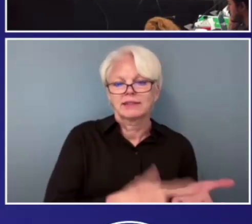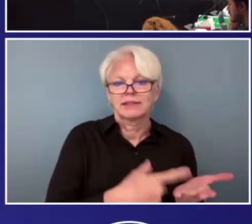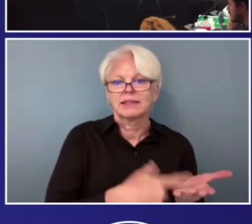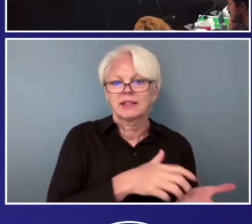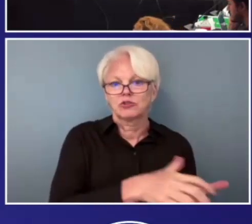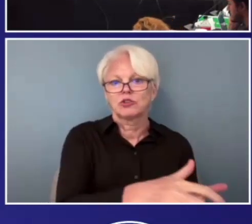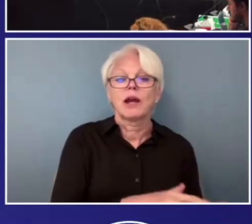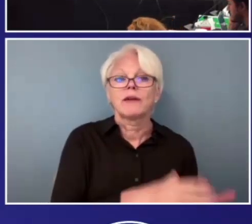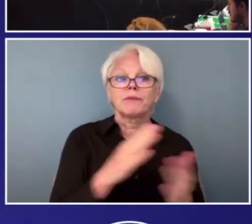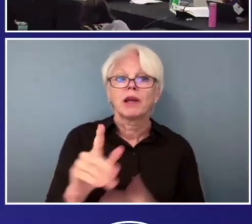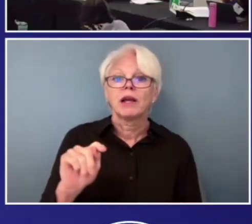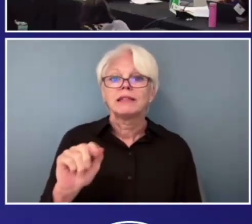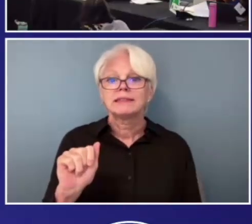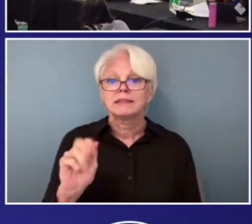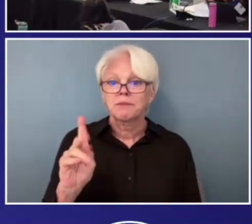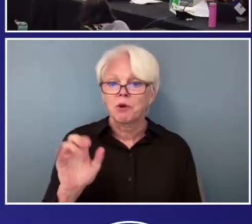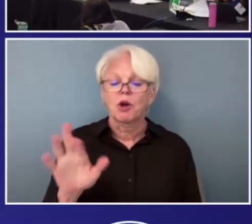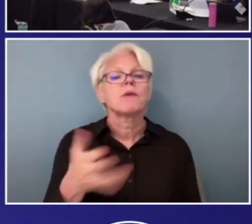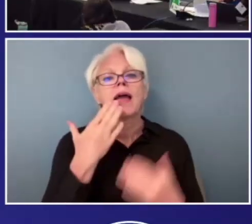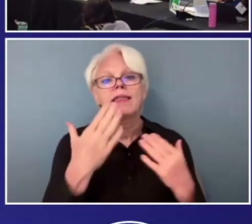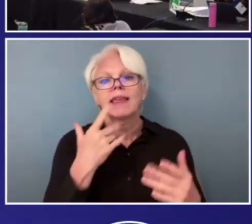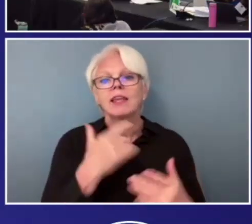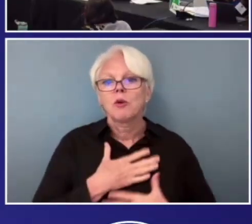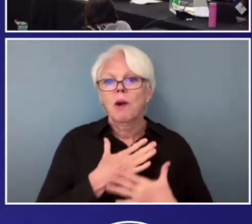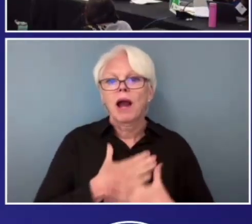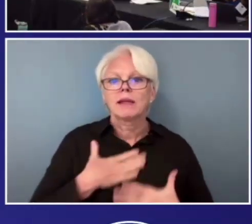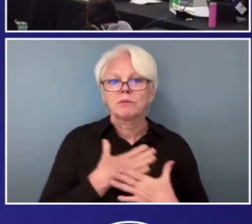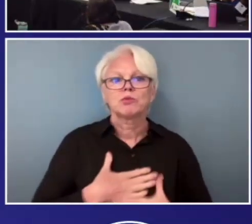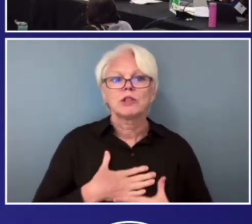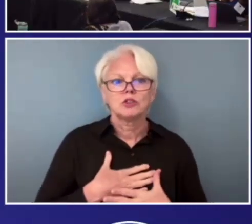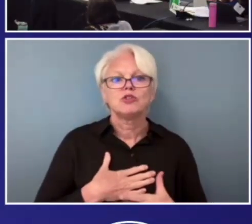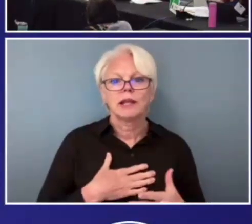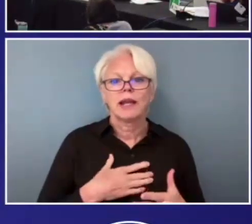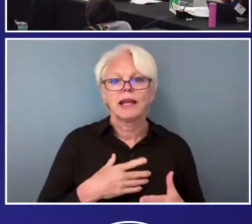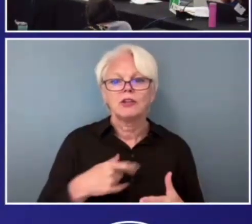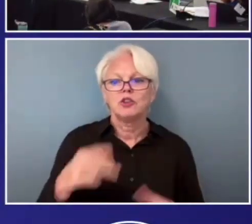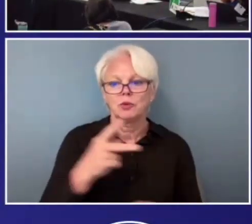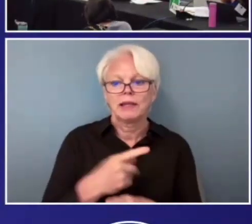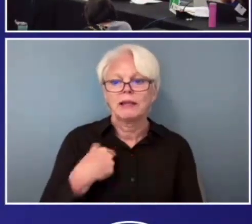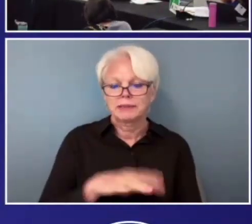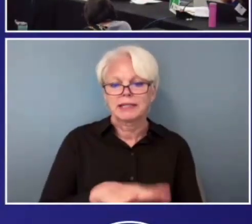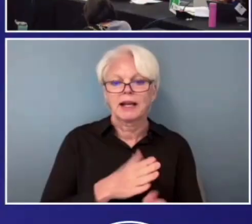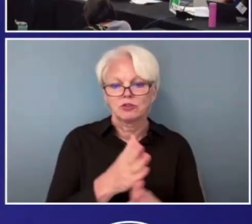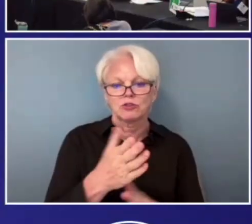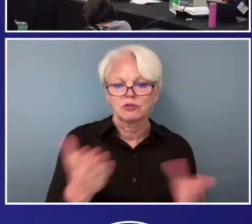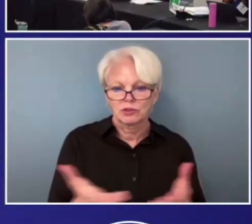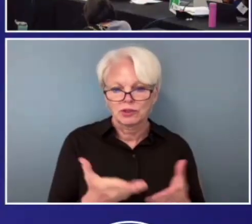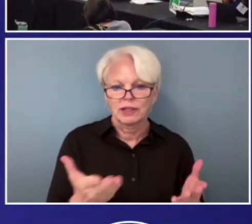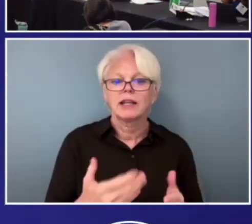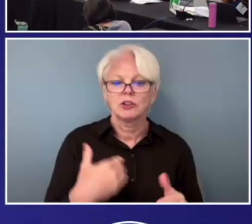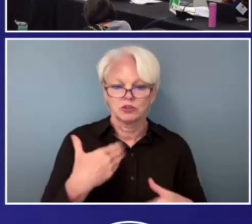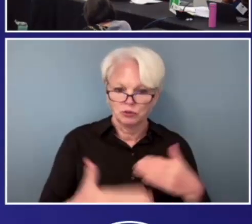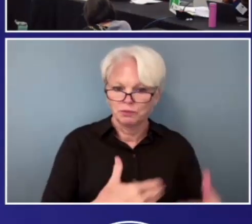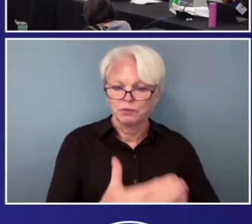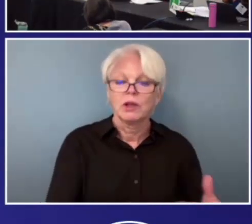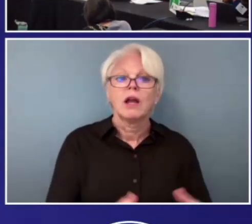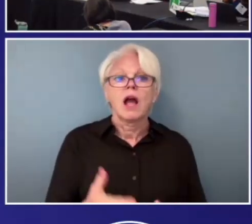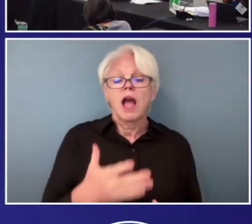Thank you. I appreciate you keeping us on, on task here in terms of moving forward. I was under the impression that we were